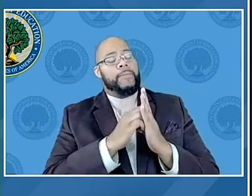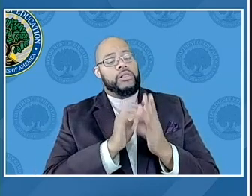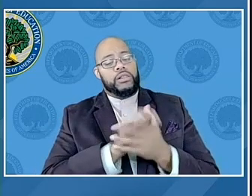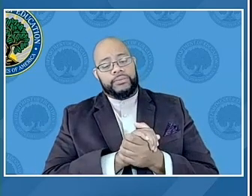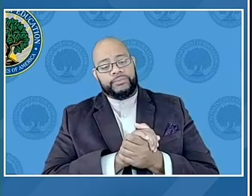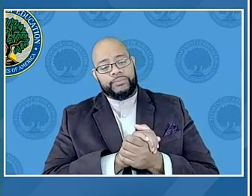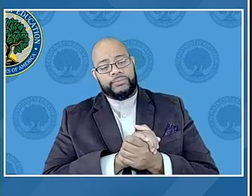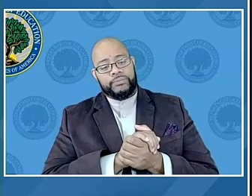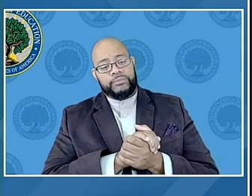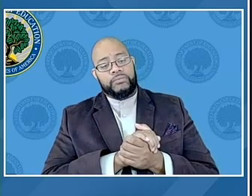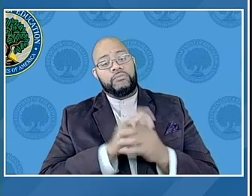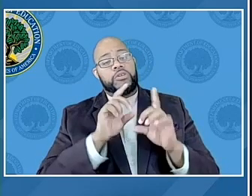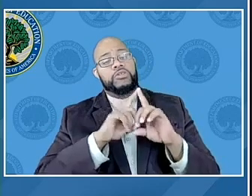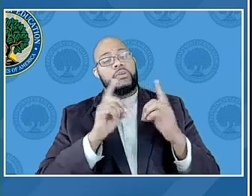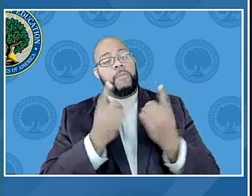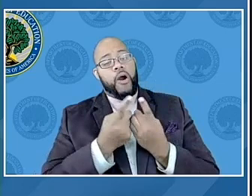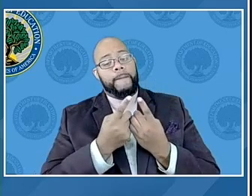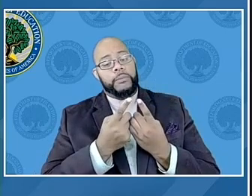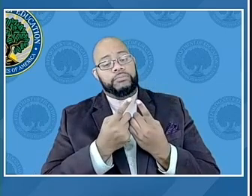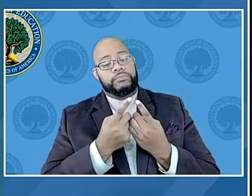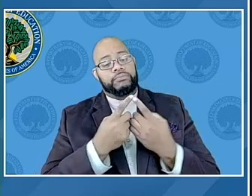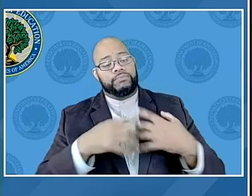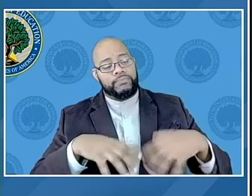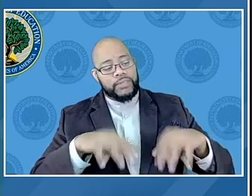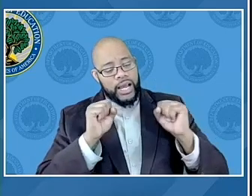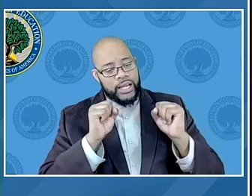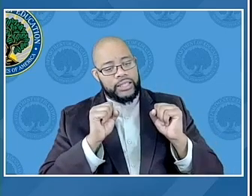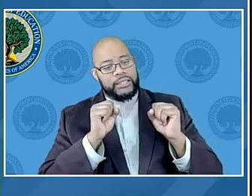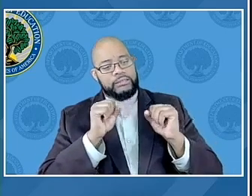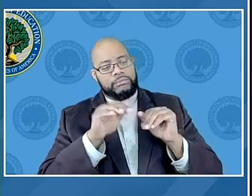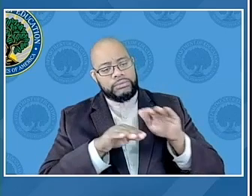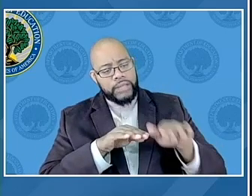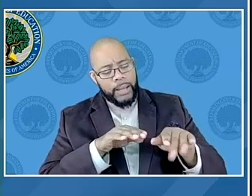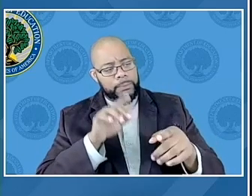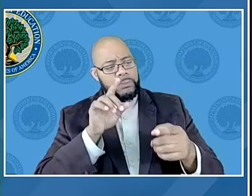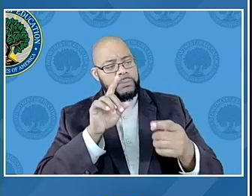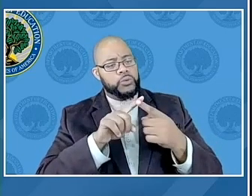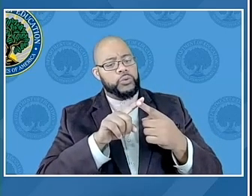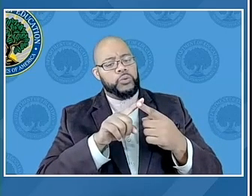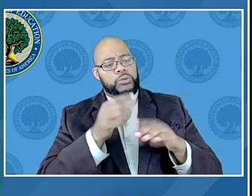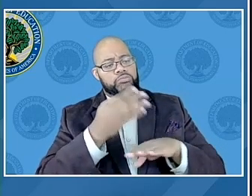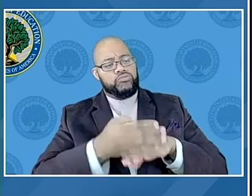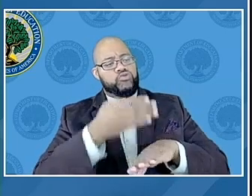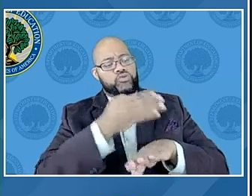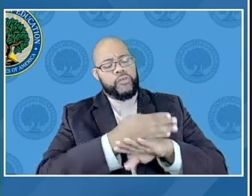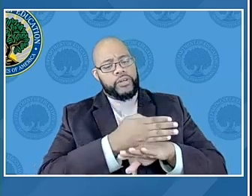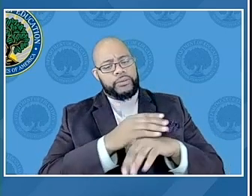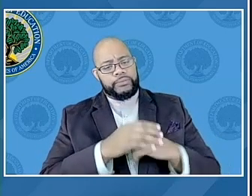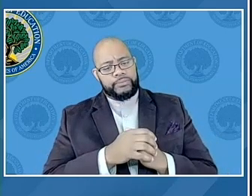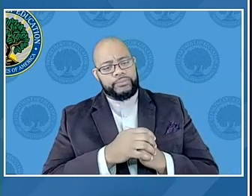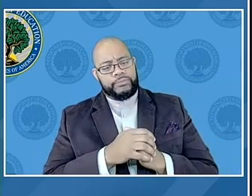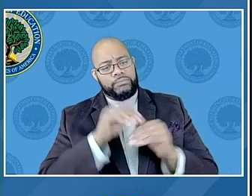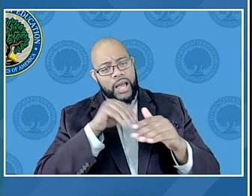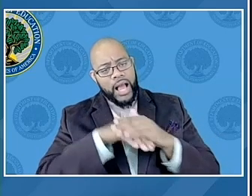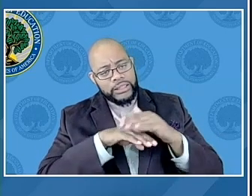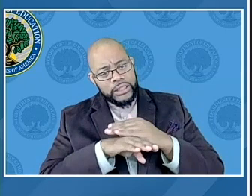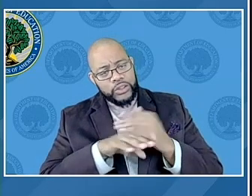Department taking steps towards improving access to forgiveness for people.